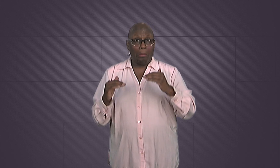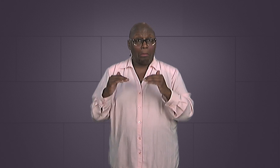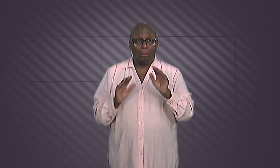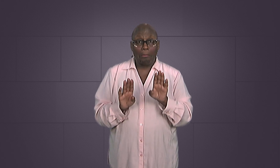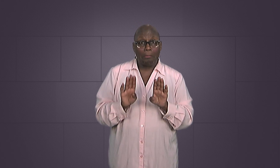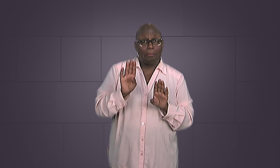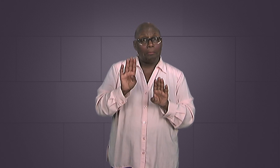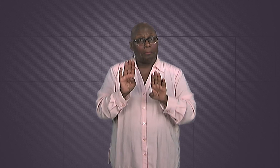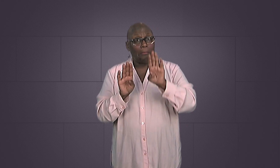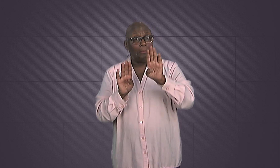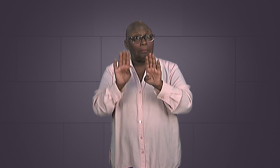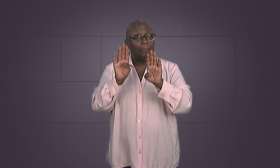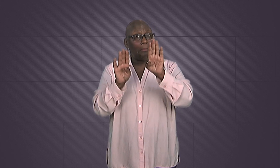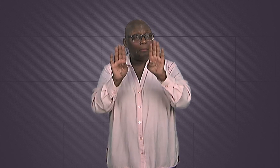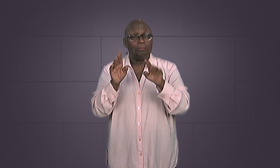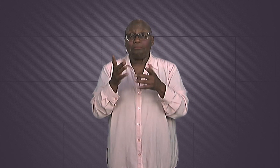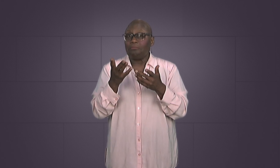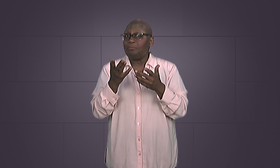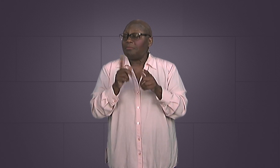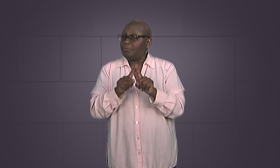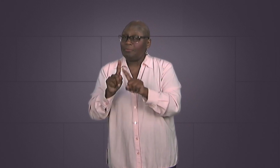and some may be balanced in development and use